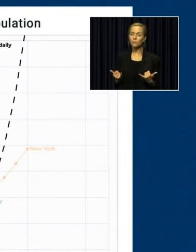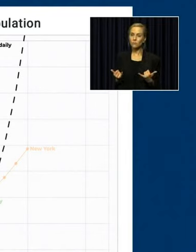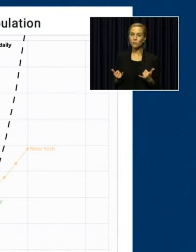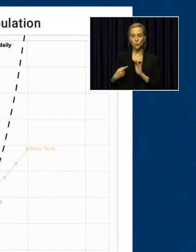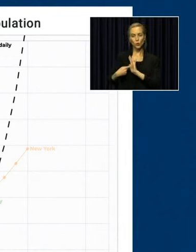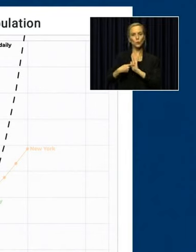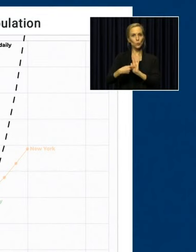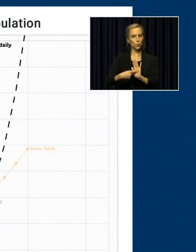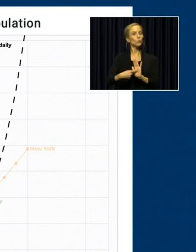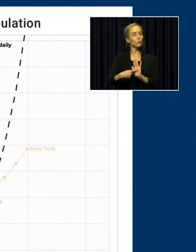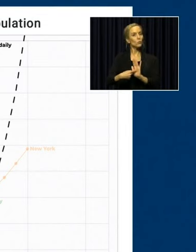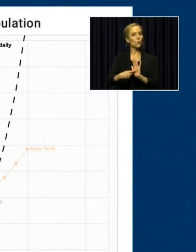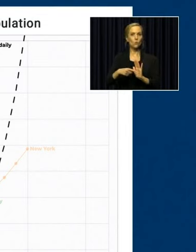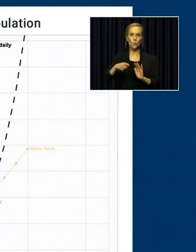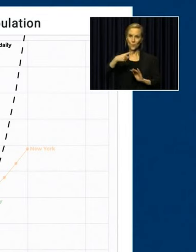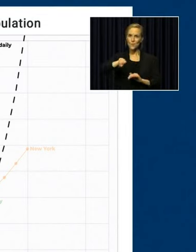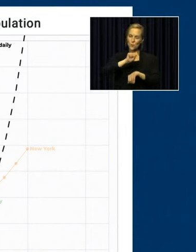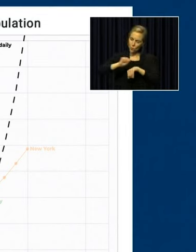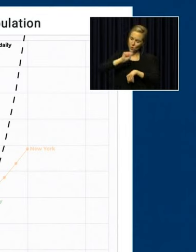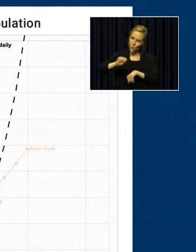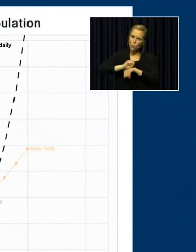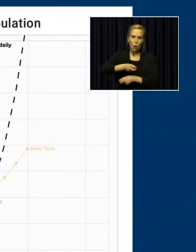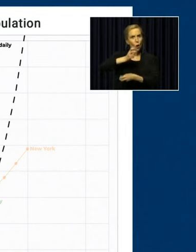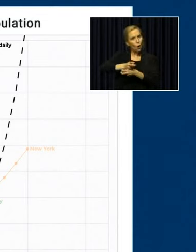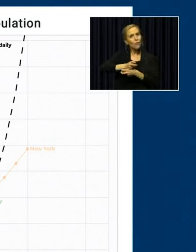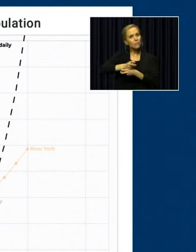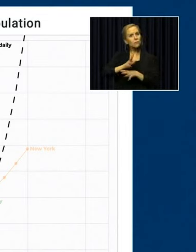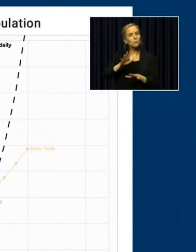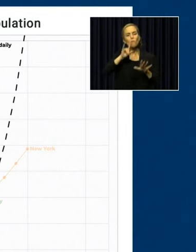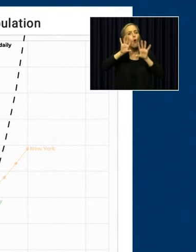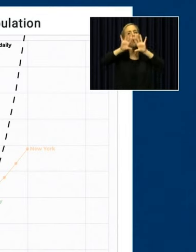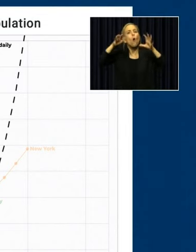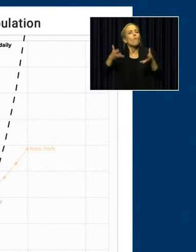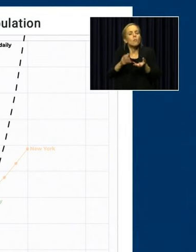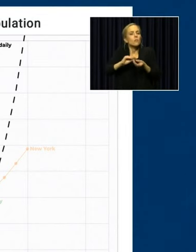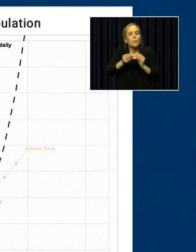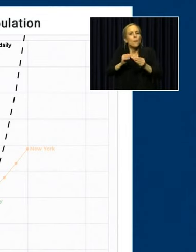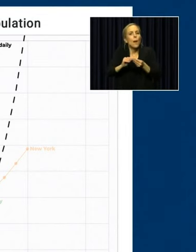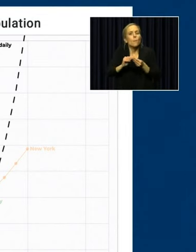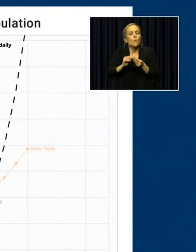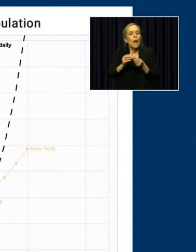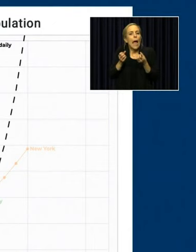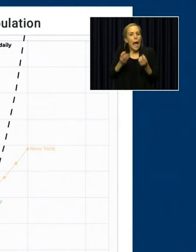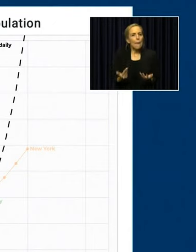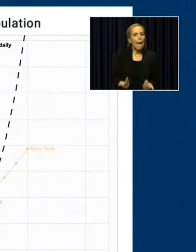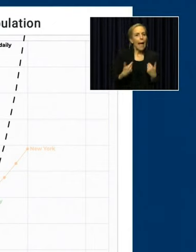ECONOMIC SECURITY, WE CAN ALREADY SEE THAT THEY WERE THE RIGHT STEPS TO TAKE, AND BECAUSE